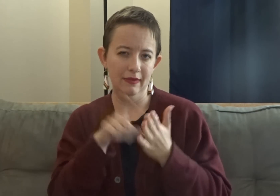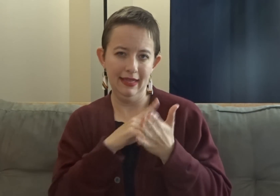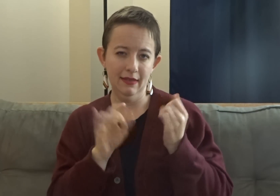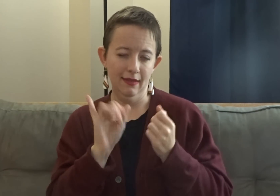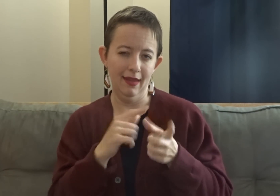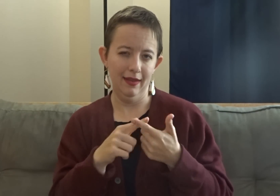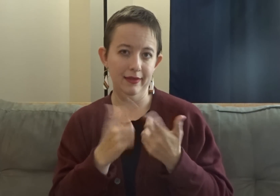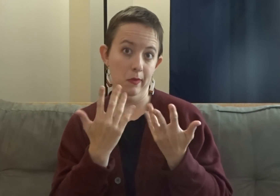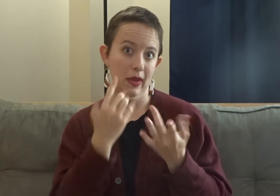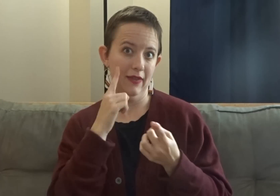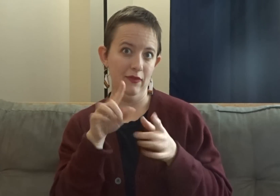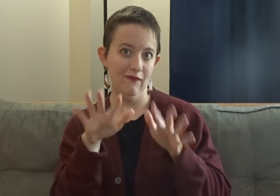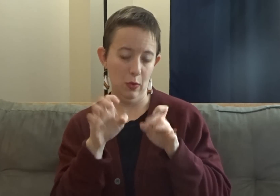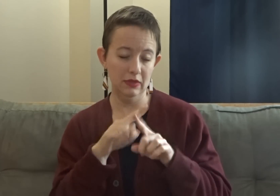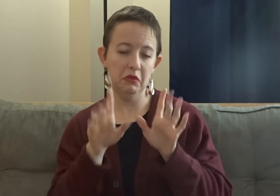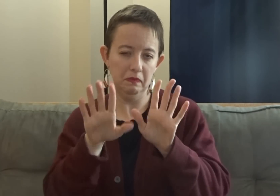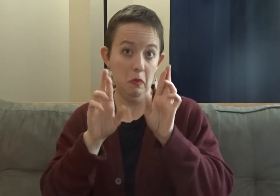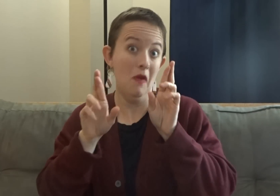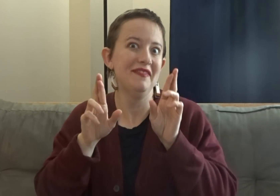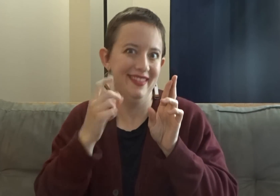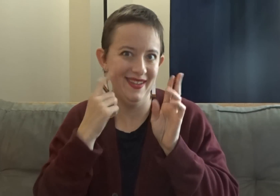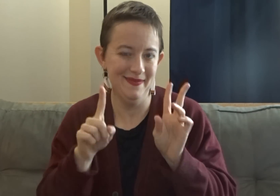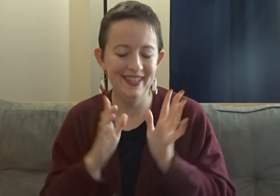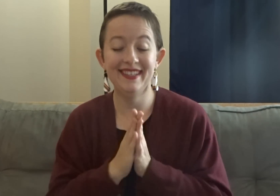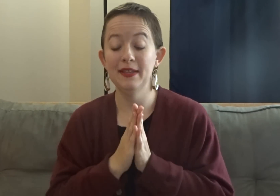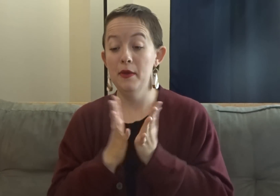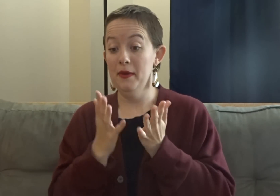then obviously we'll cancel that and then we'll just wait for frozen, but hopefully it'll work.